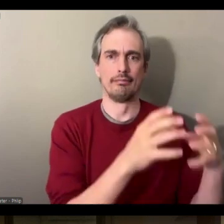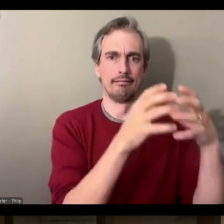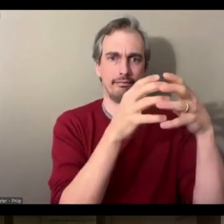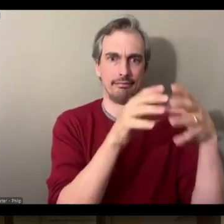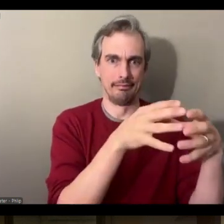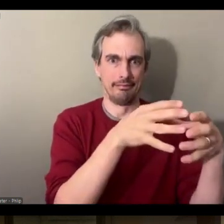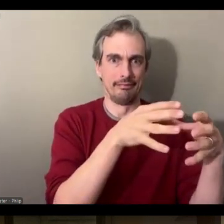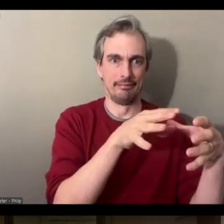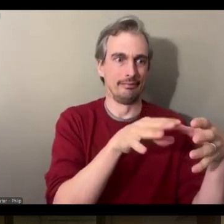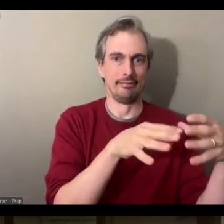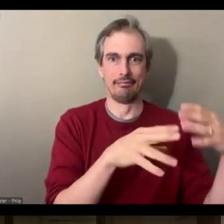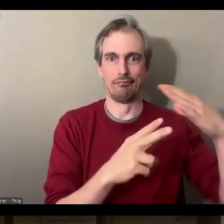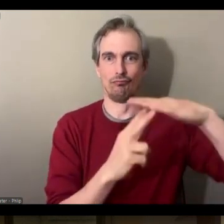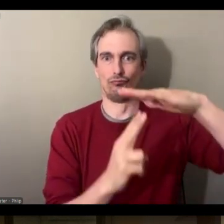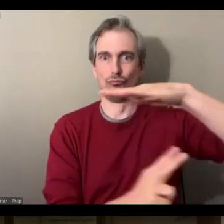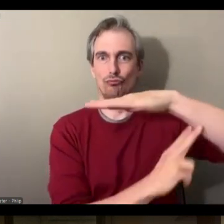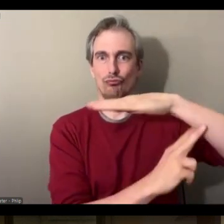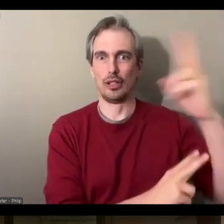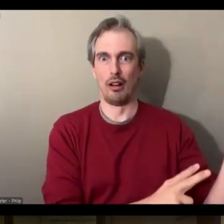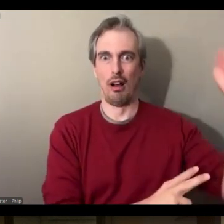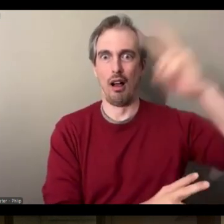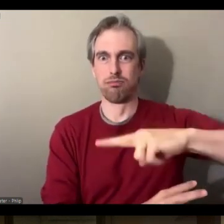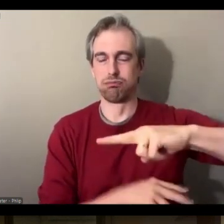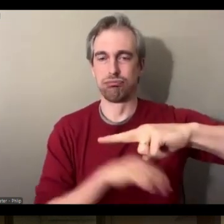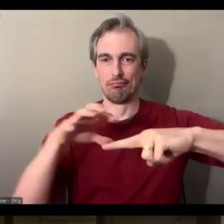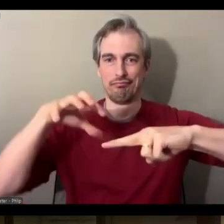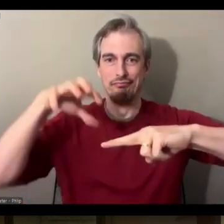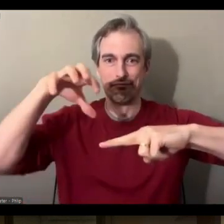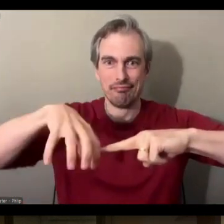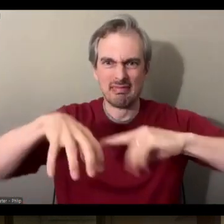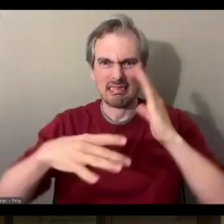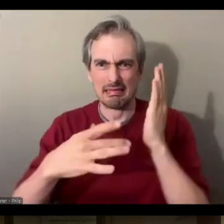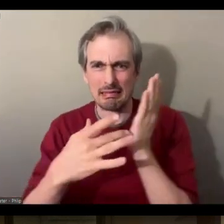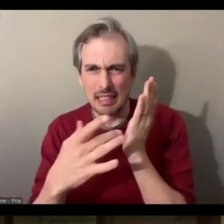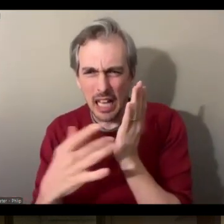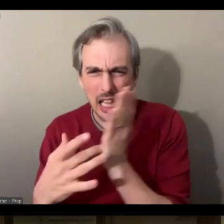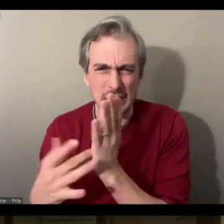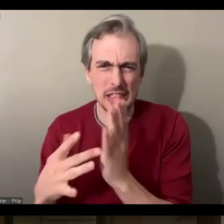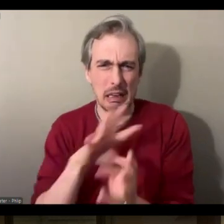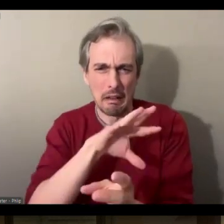technology that goes into constructing a building, running it, selling you a ticket, and then helping